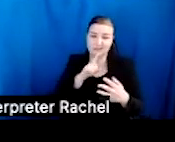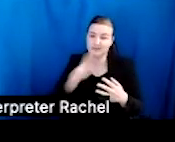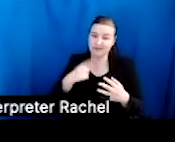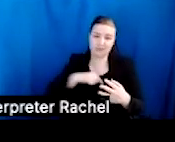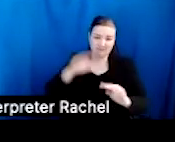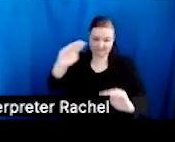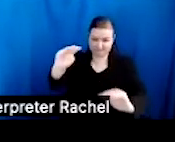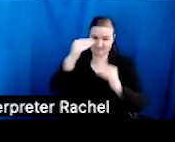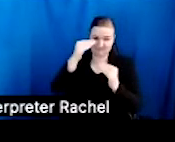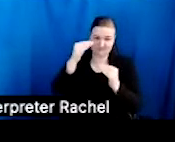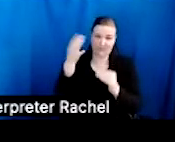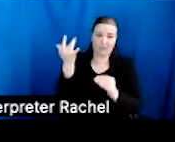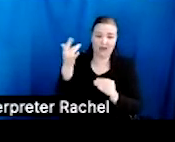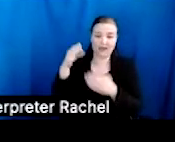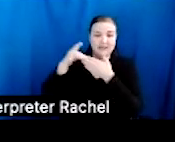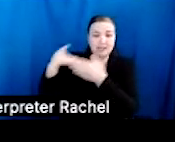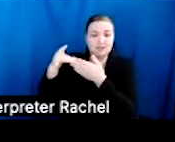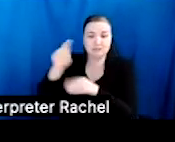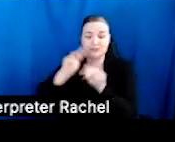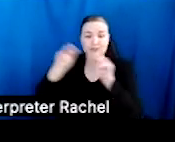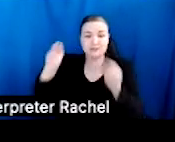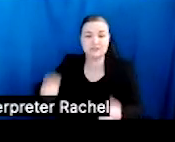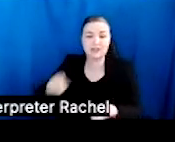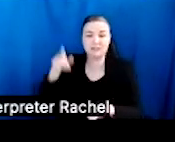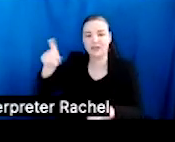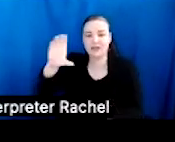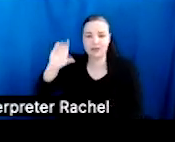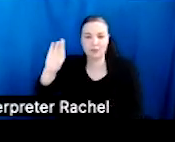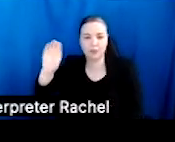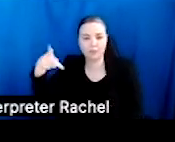museum leadership, that we're expected to just be grateful to have a museum job in the first place.